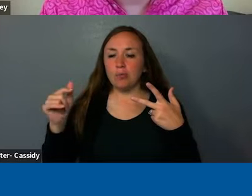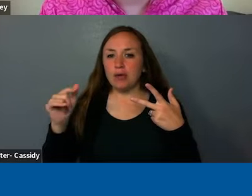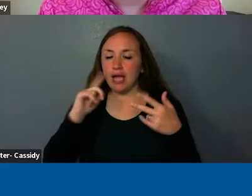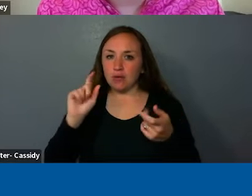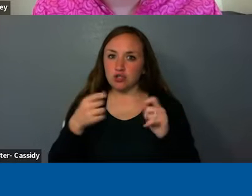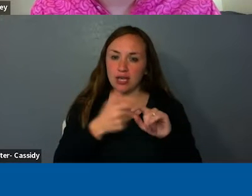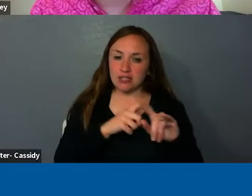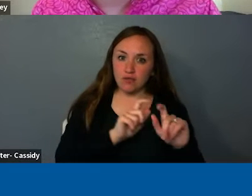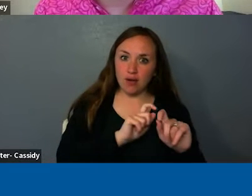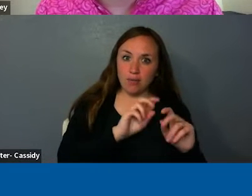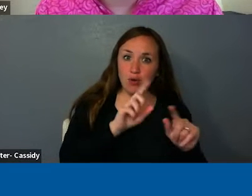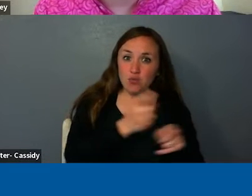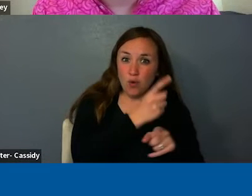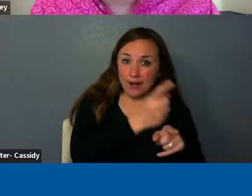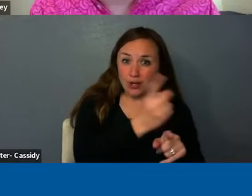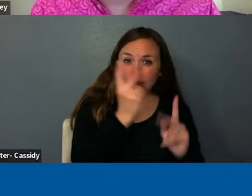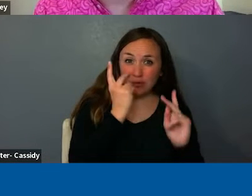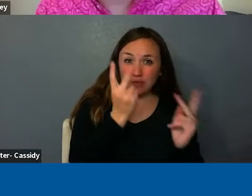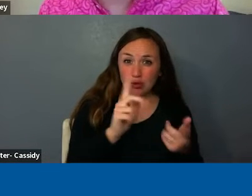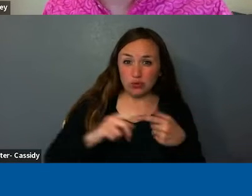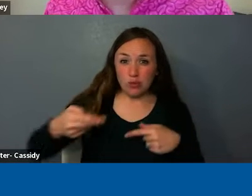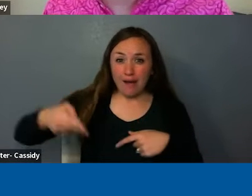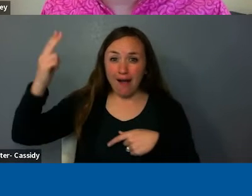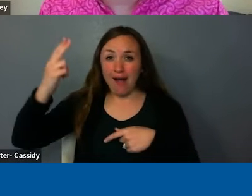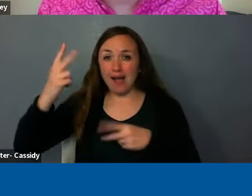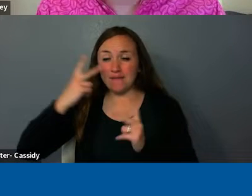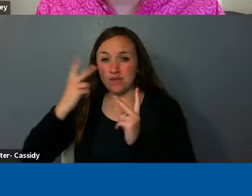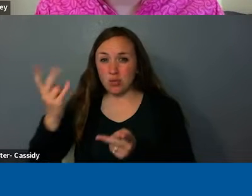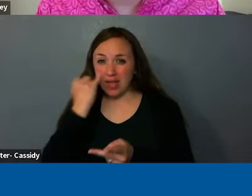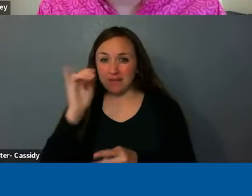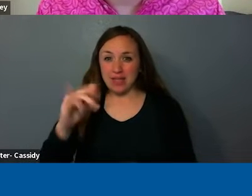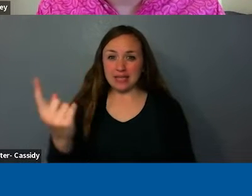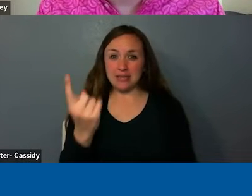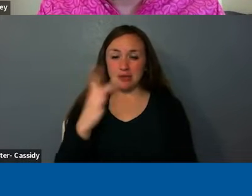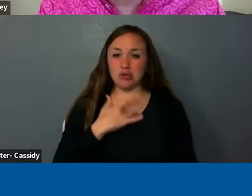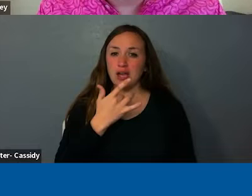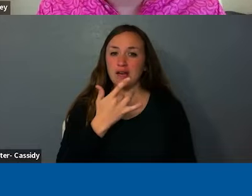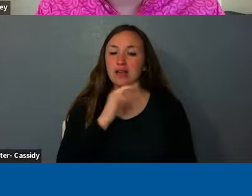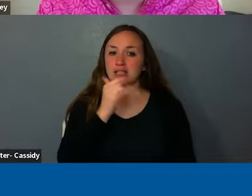to a high contrast mode theme. If that's something that you feel isn't for you,